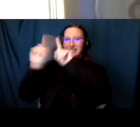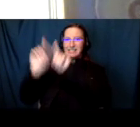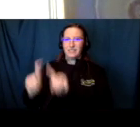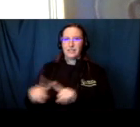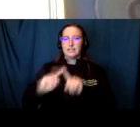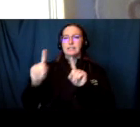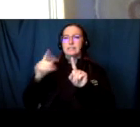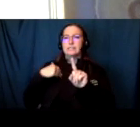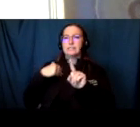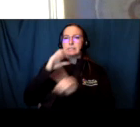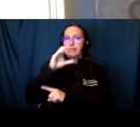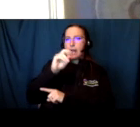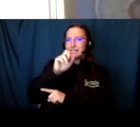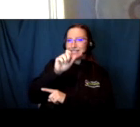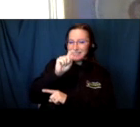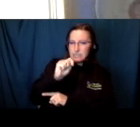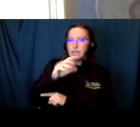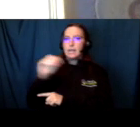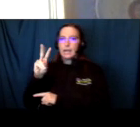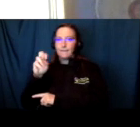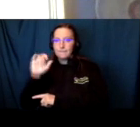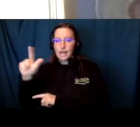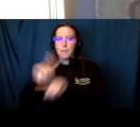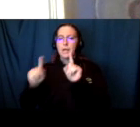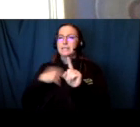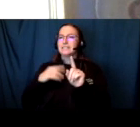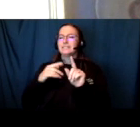But on any auditory hierarchy it might be called something different